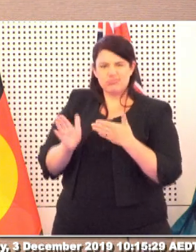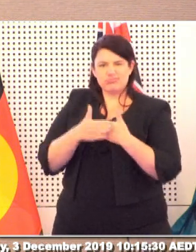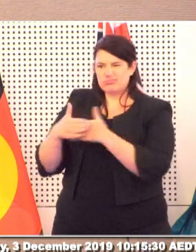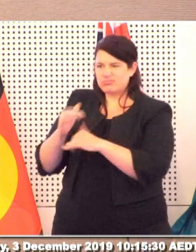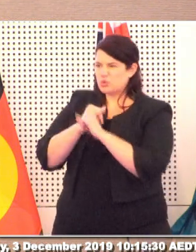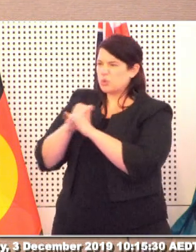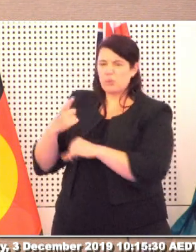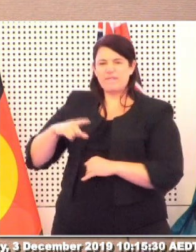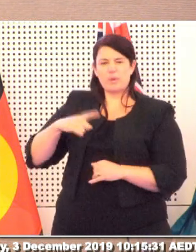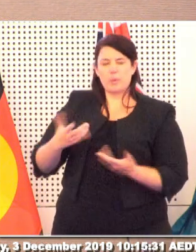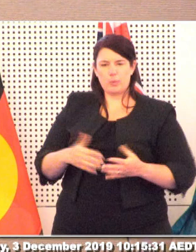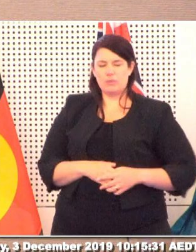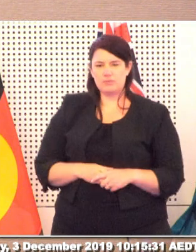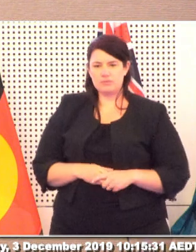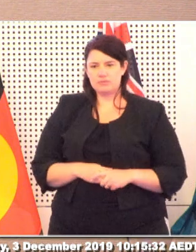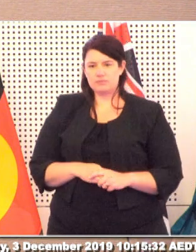There have been a few different factors.